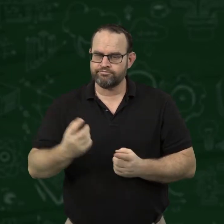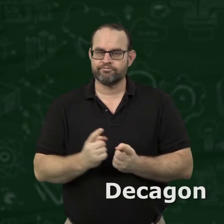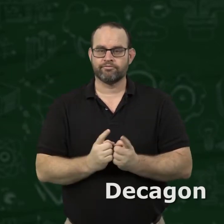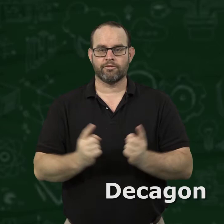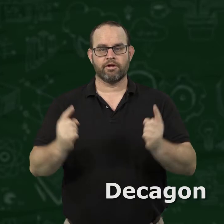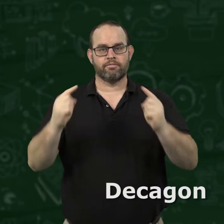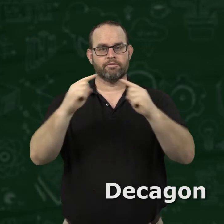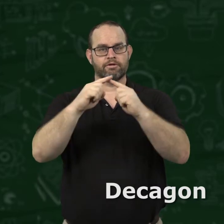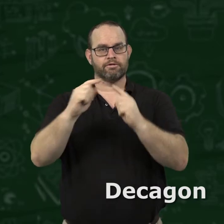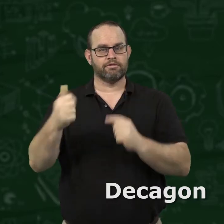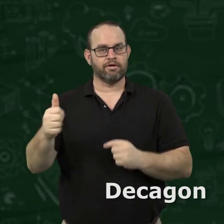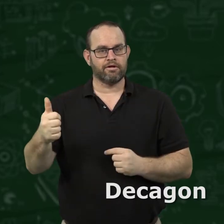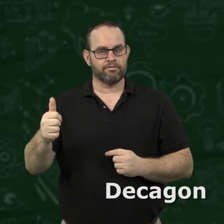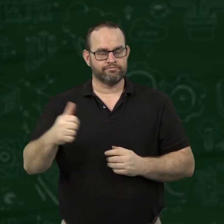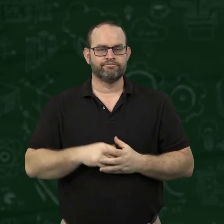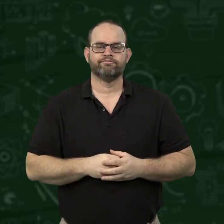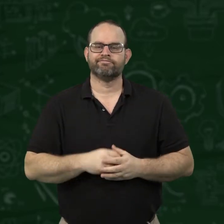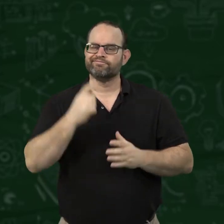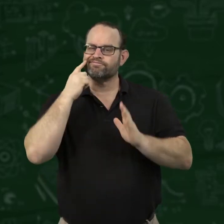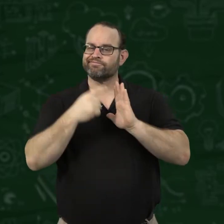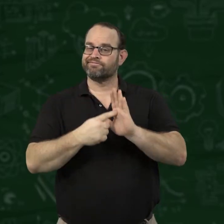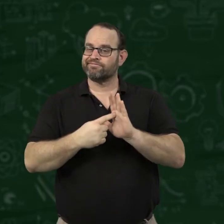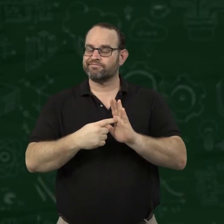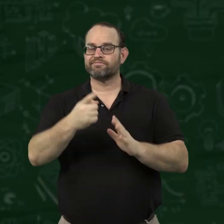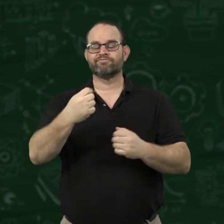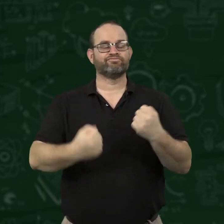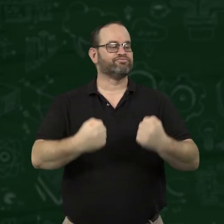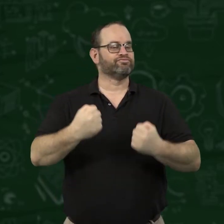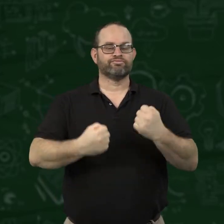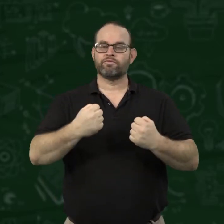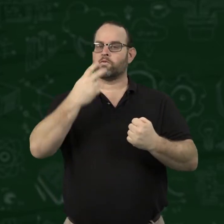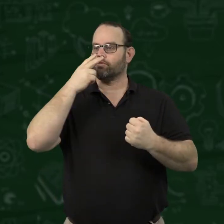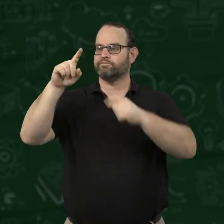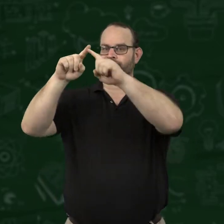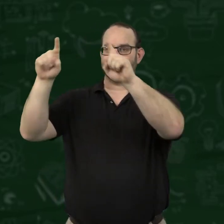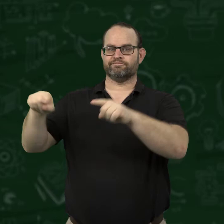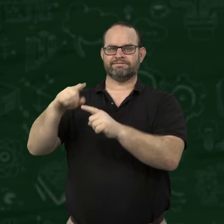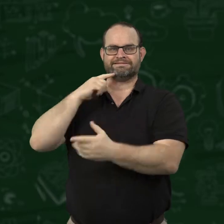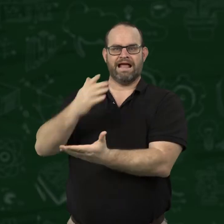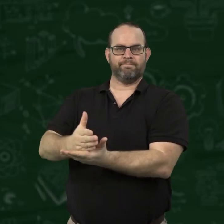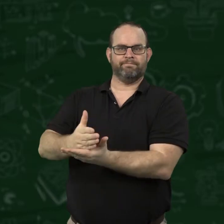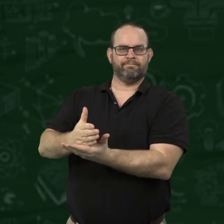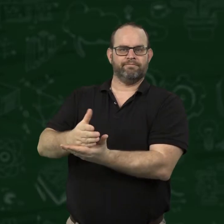A 10-sided polygon is a decagon. Let’s say you’re driving, and you see a stop sign.